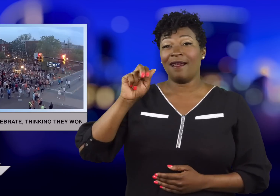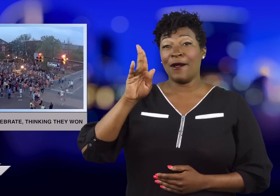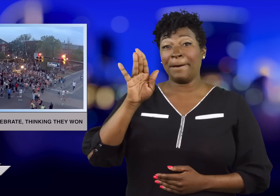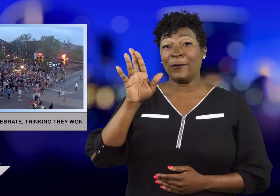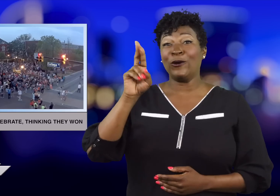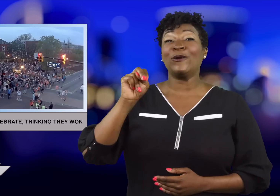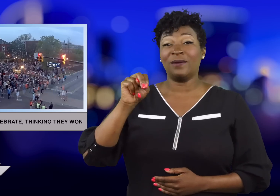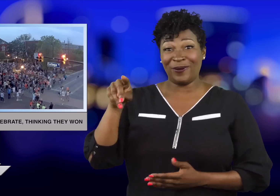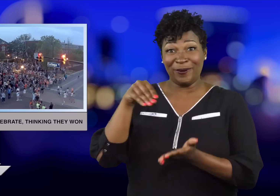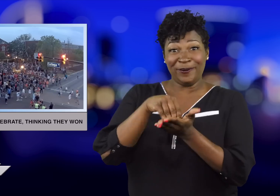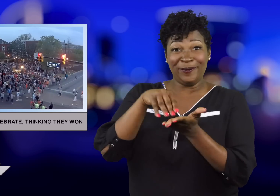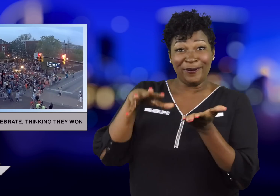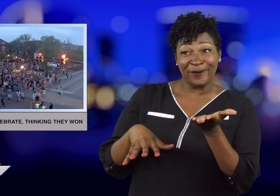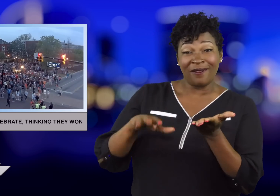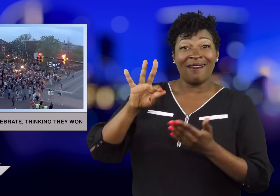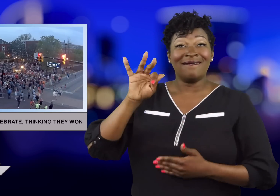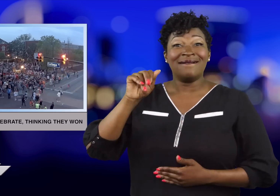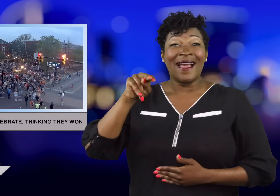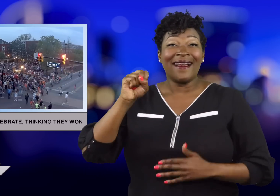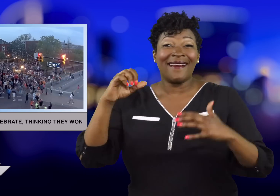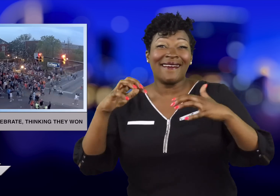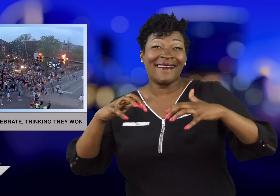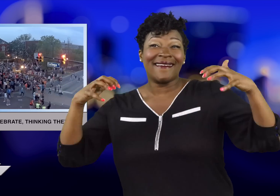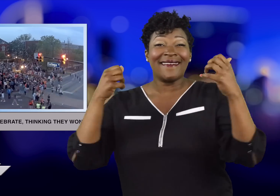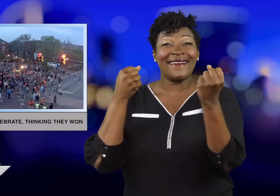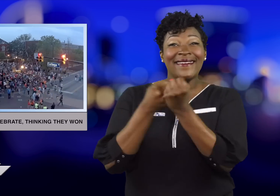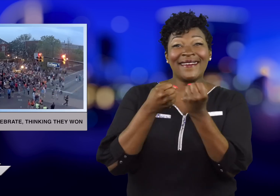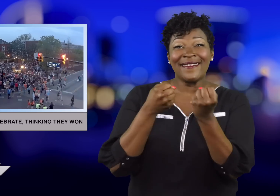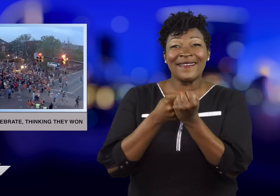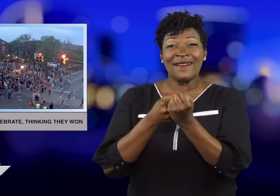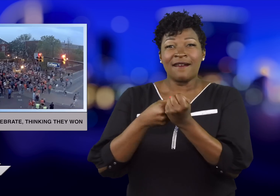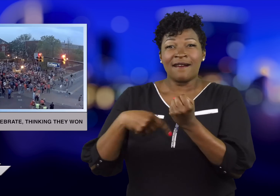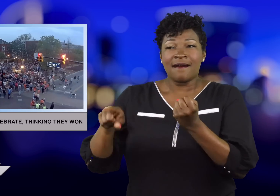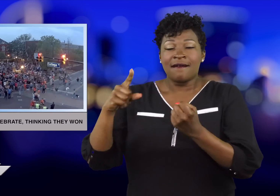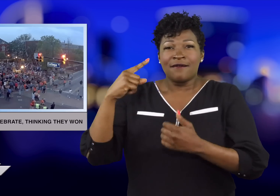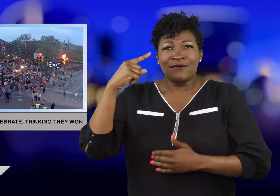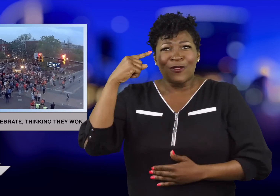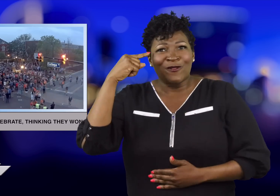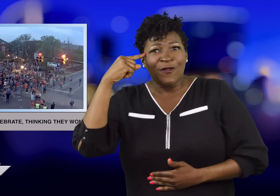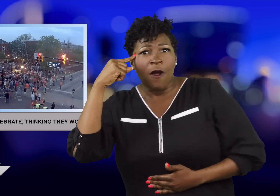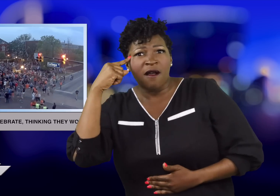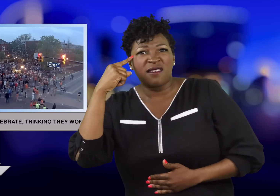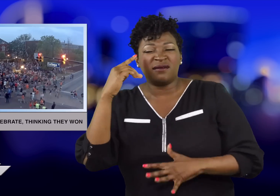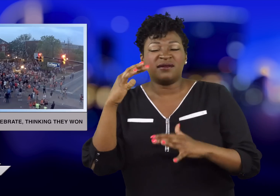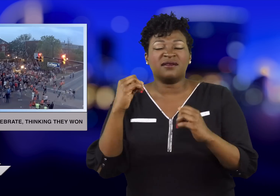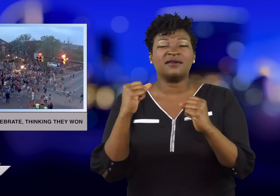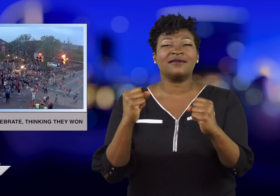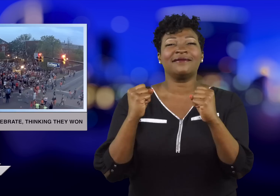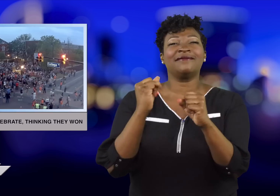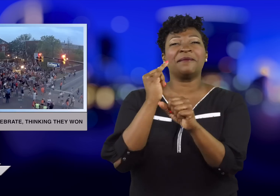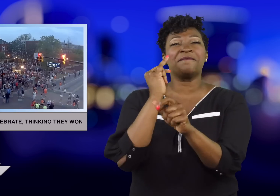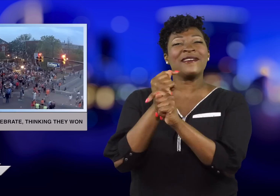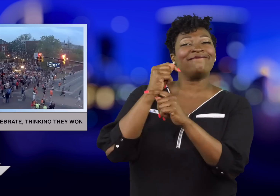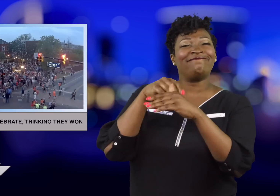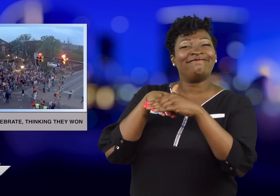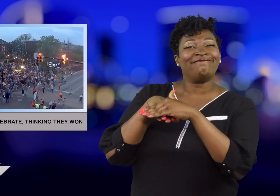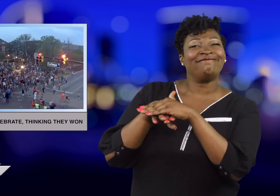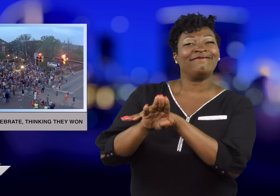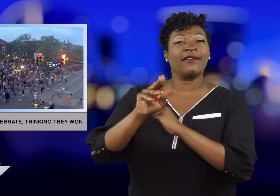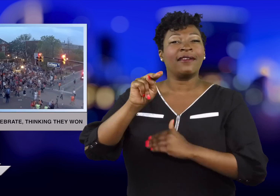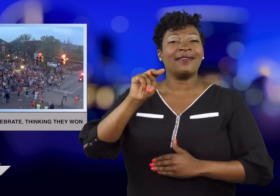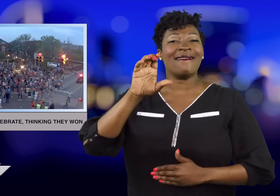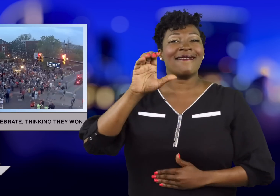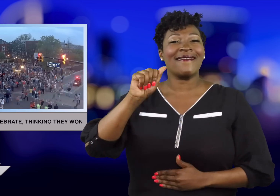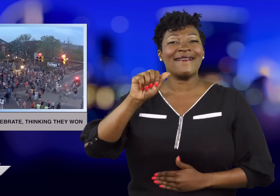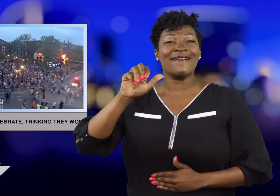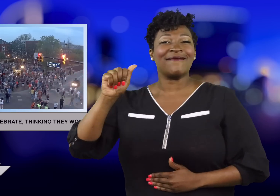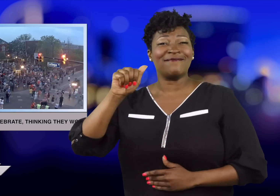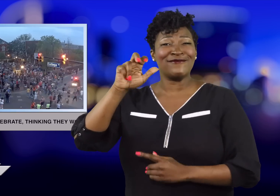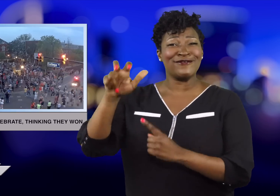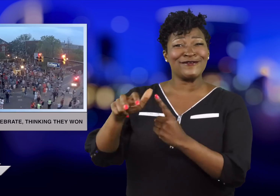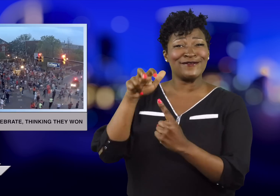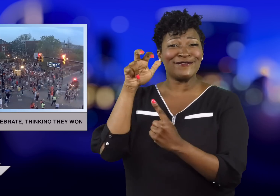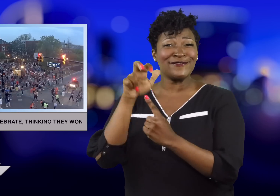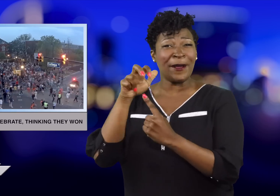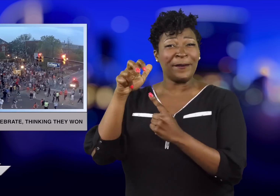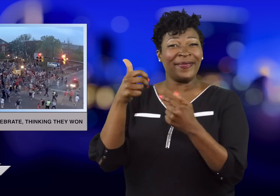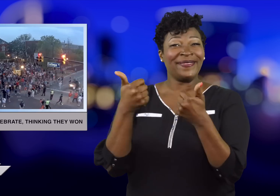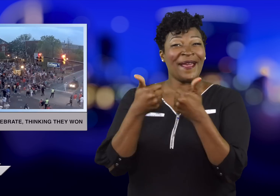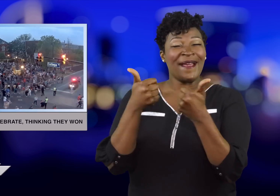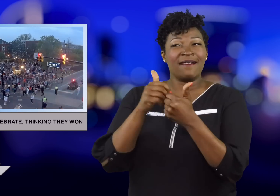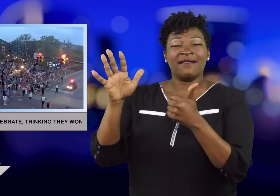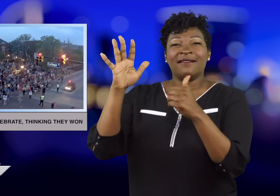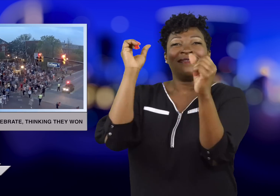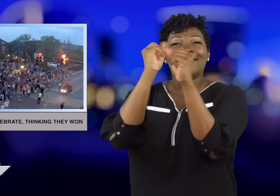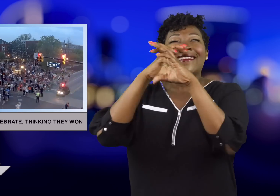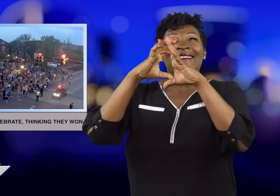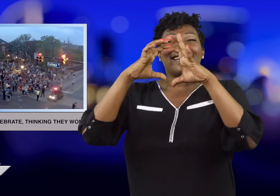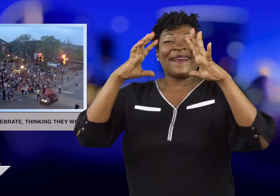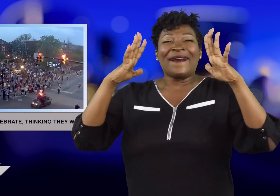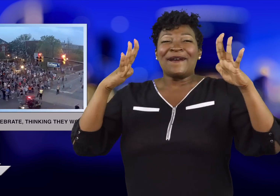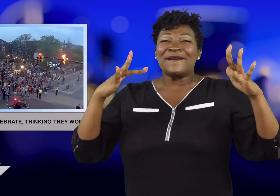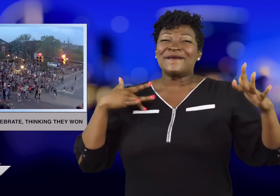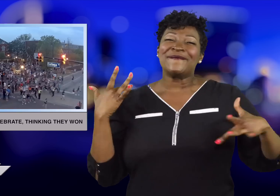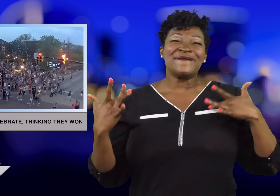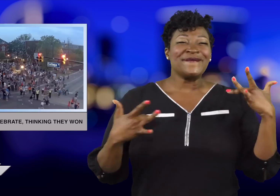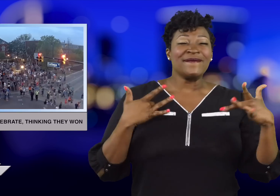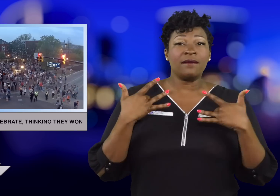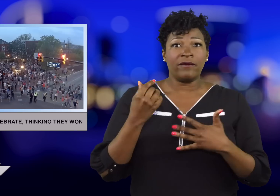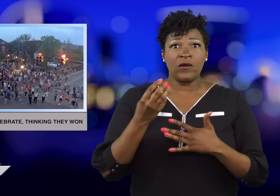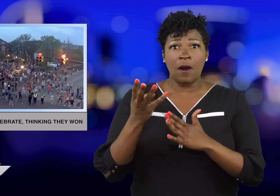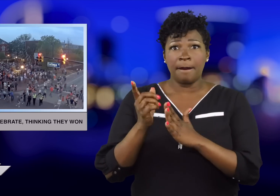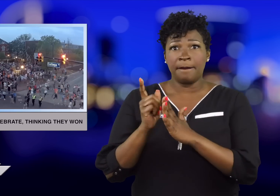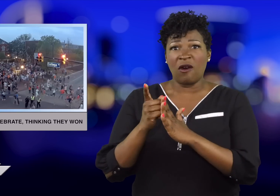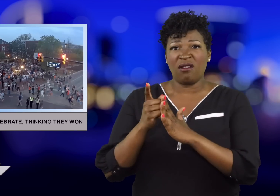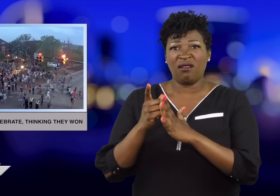Auburn students and fans thought they were headed to the NCAA championship game, only